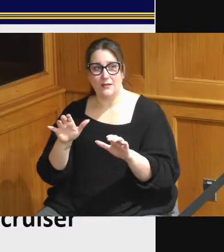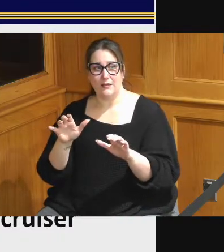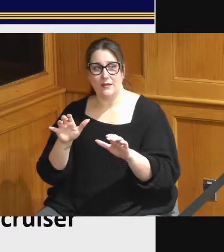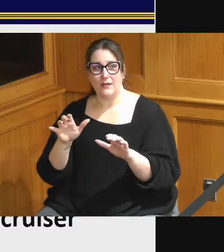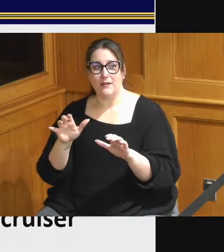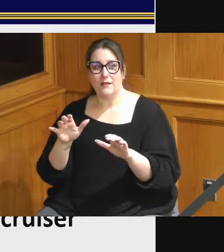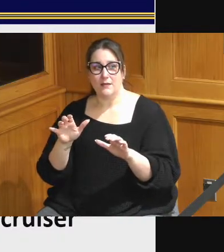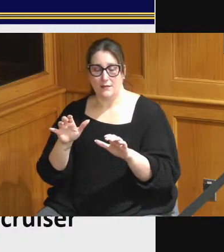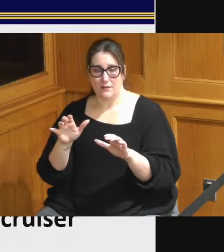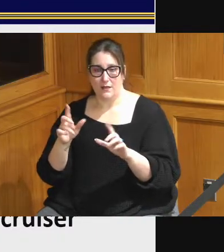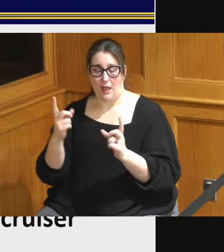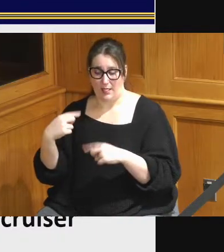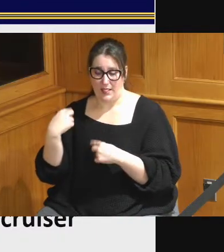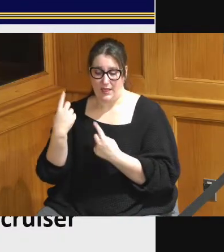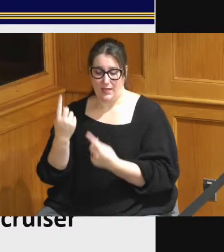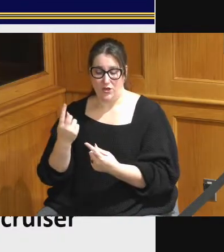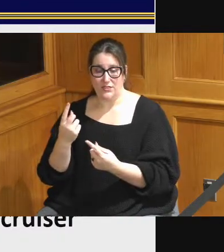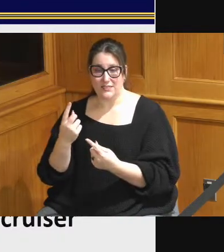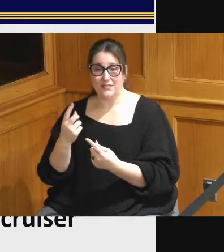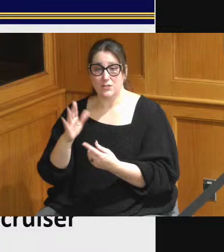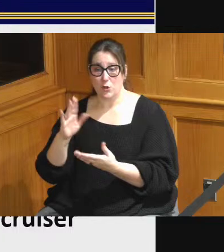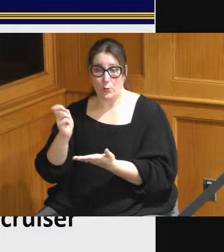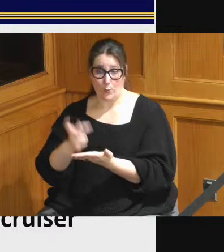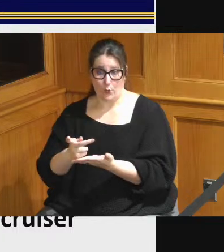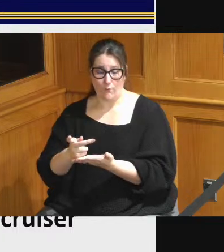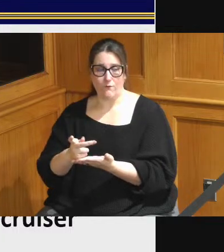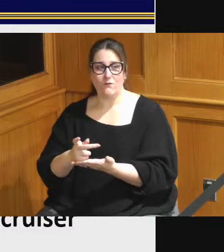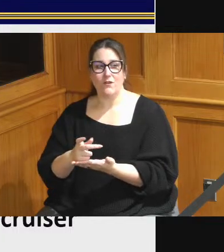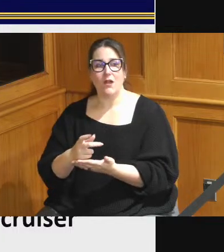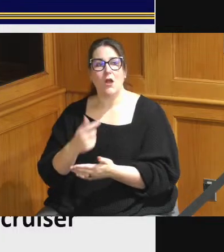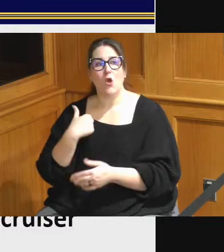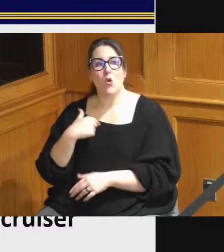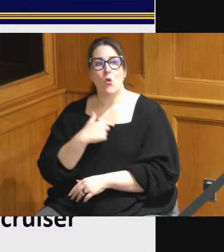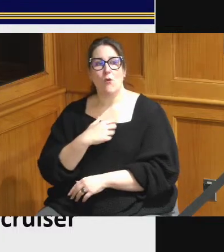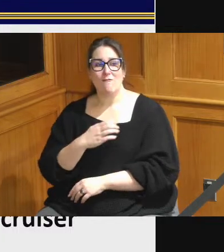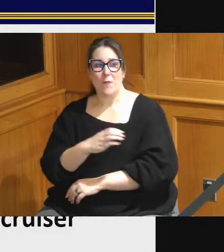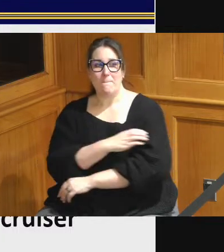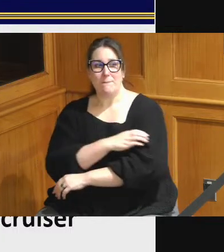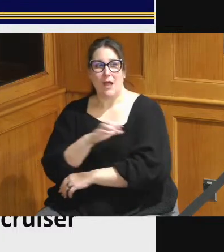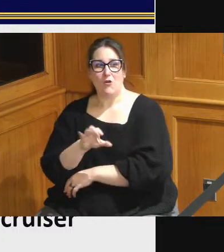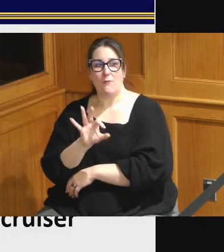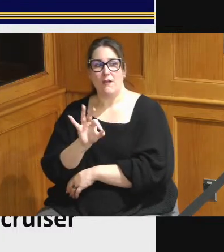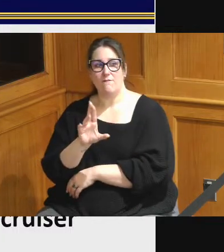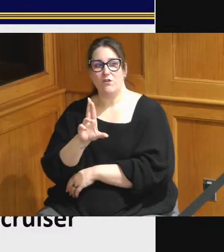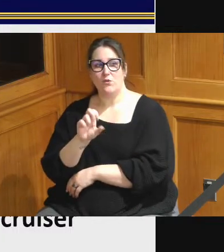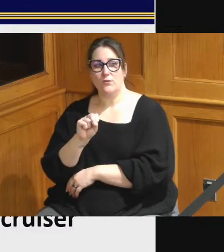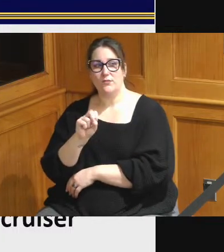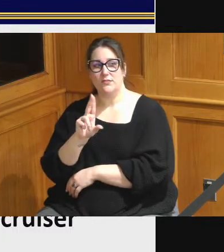the approval from the Board we have been powered by Fus and Axon which means we have a real time